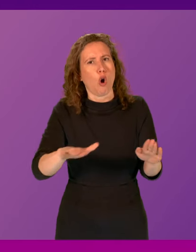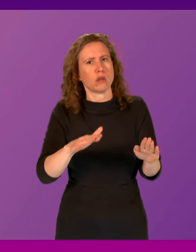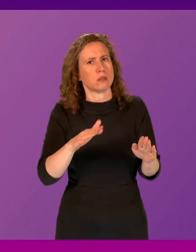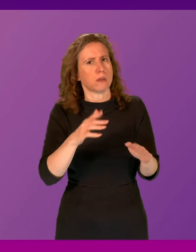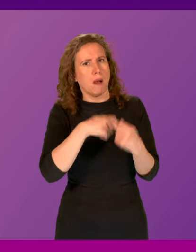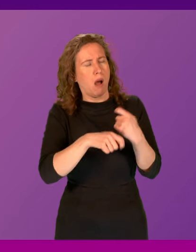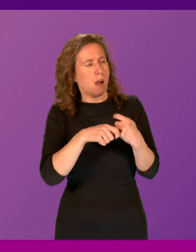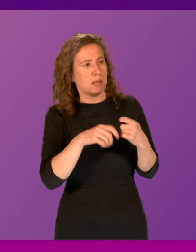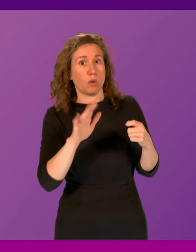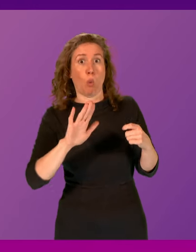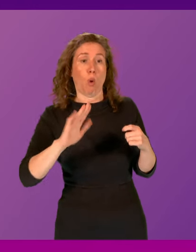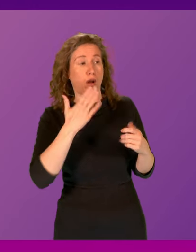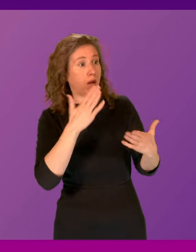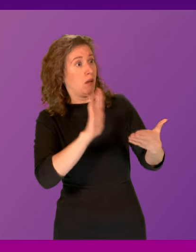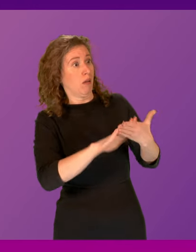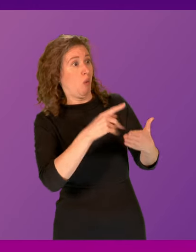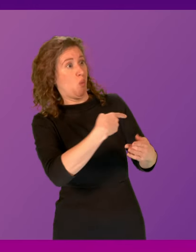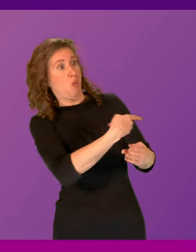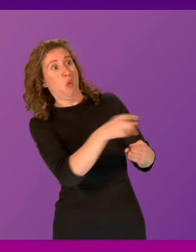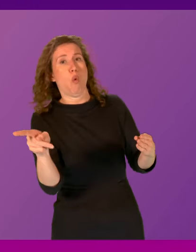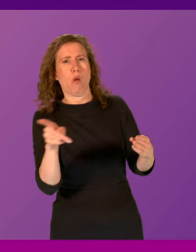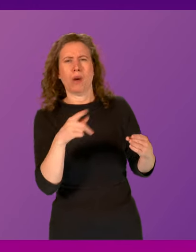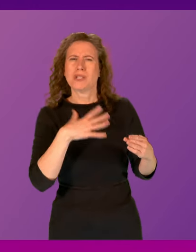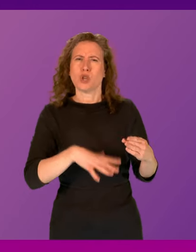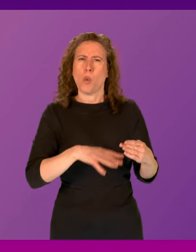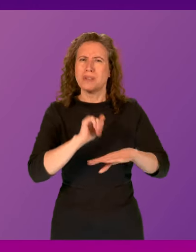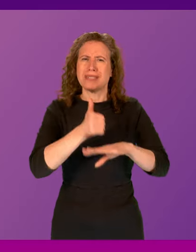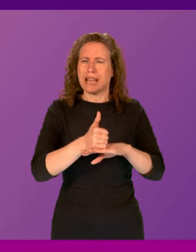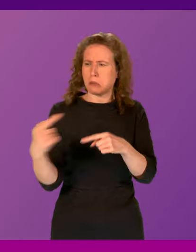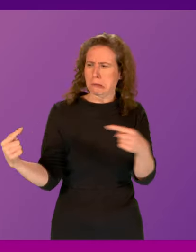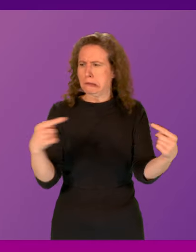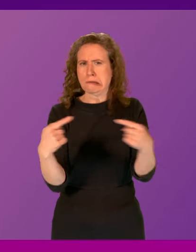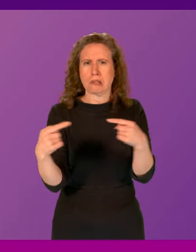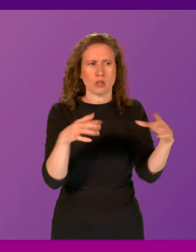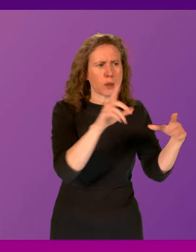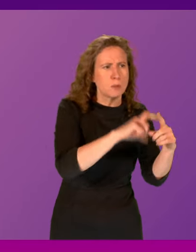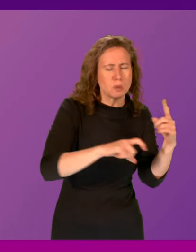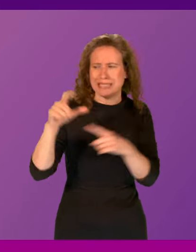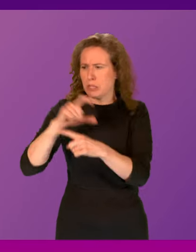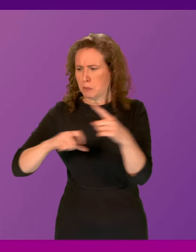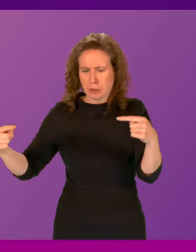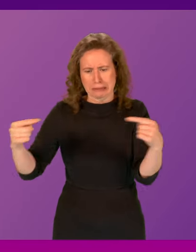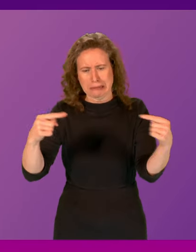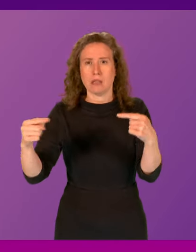community and certainly in a way that does not pit communities against each other. The entire point of the 2021 act—and, indeed, the point of most or all of